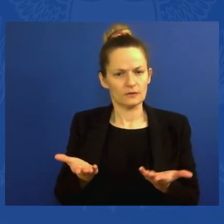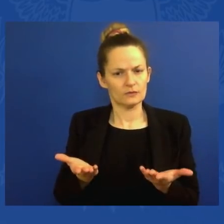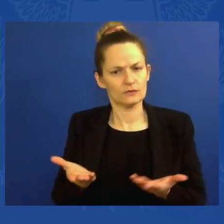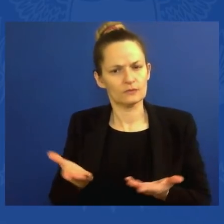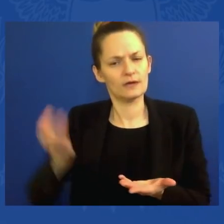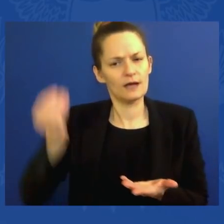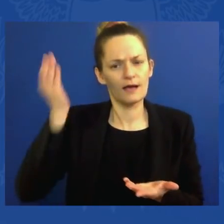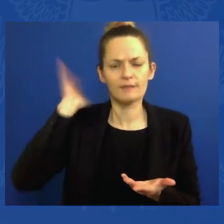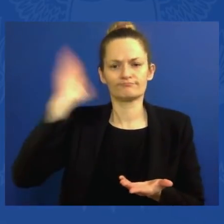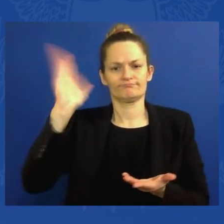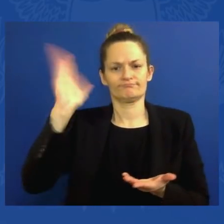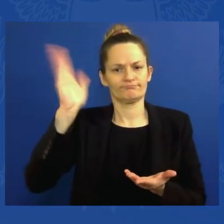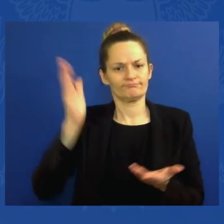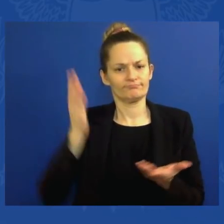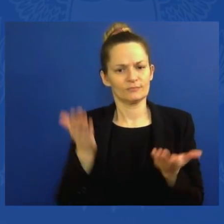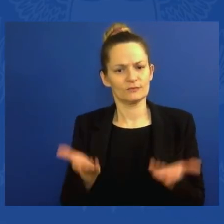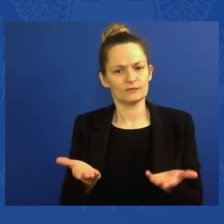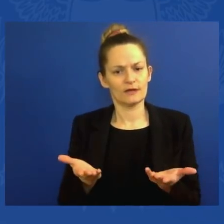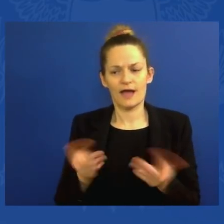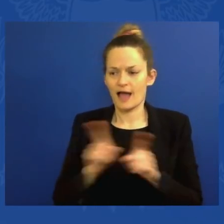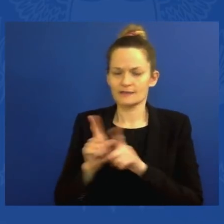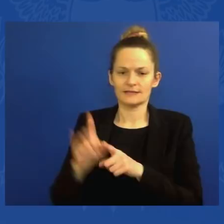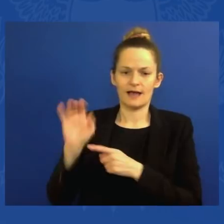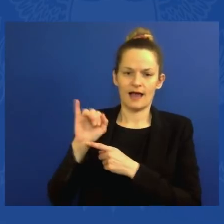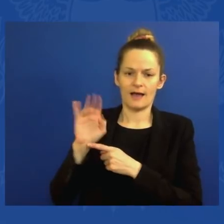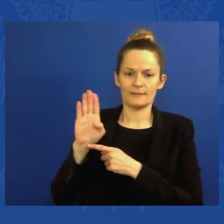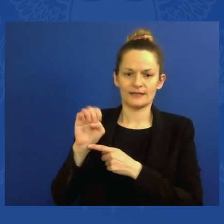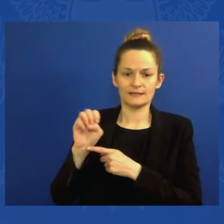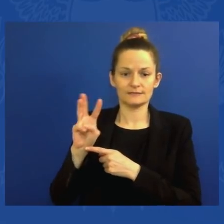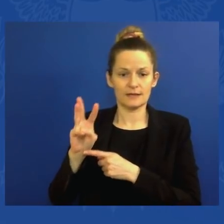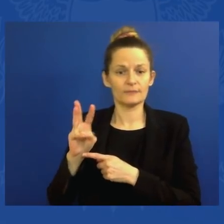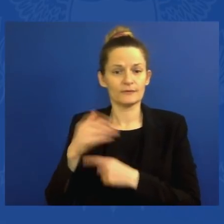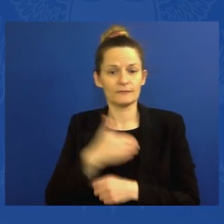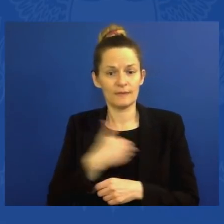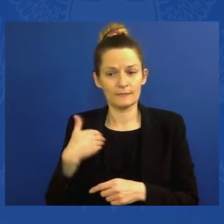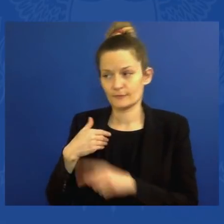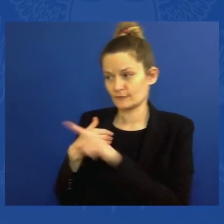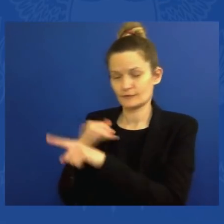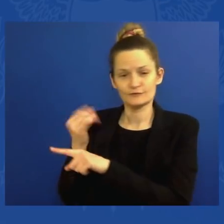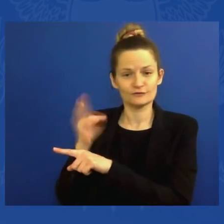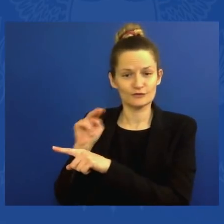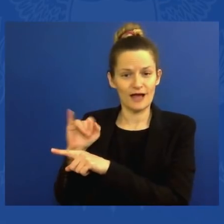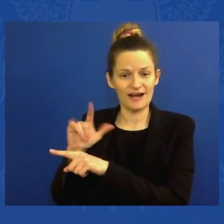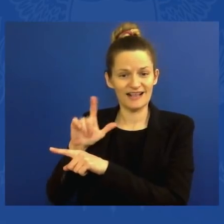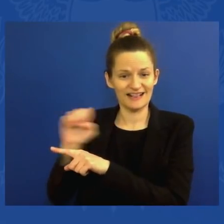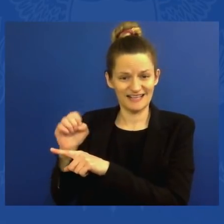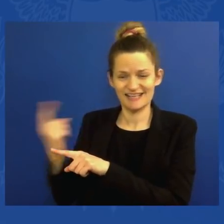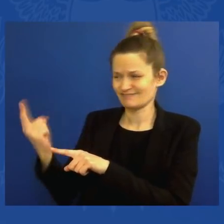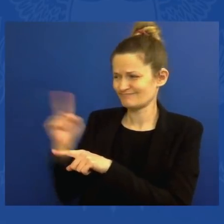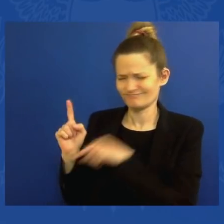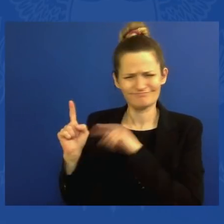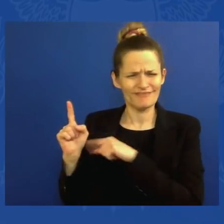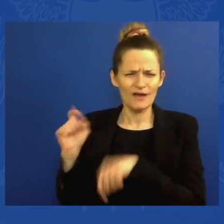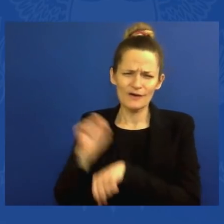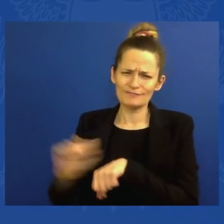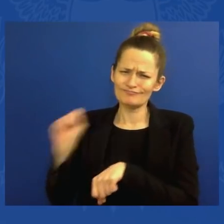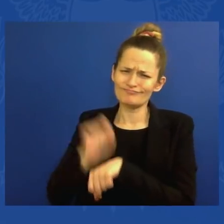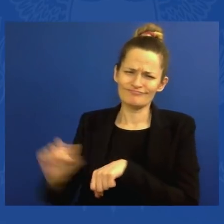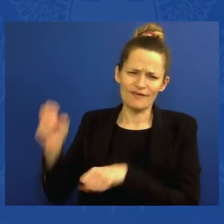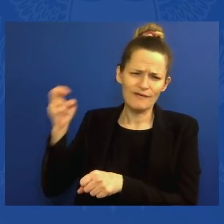Johnny, I think you'll see what you hear from him is dedicated. He's a hard worker, is very well respected among his peers as workers.